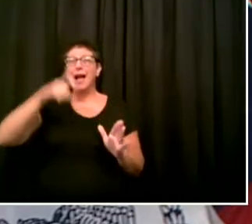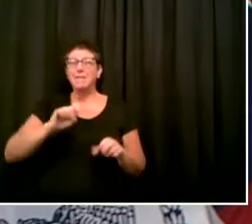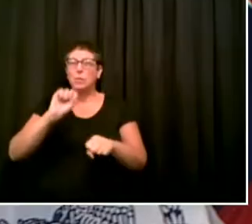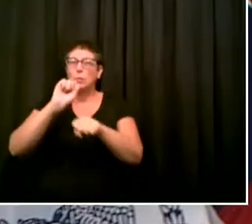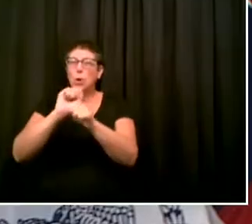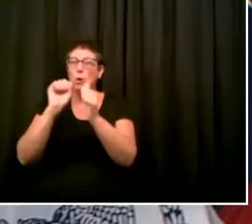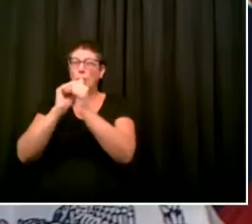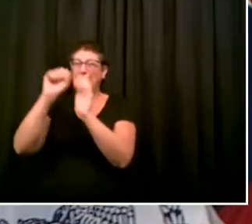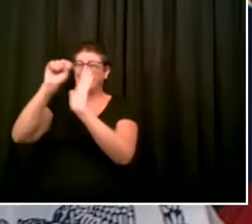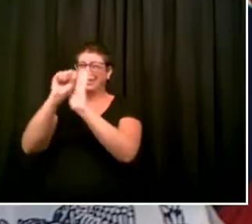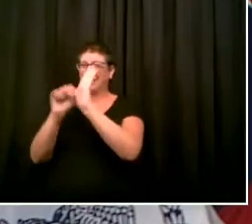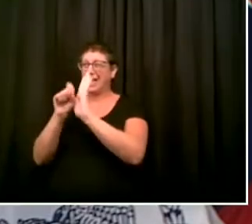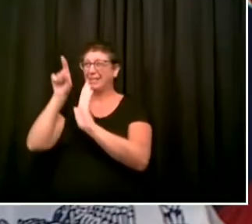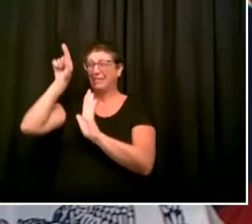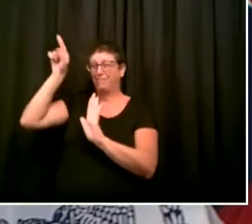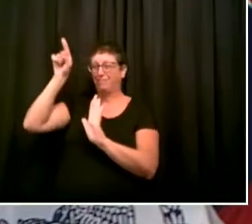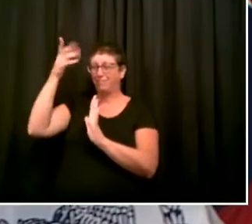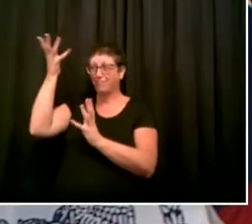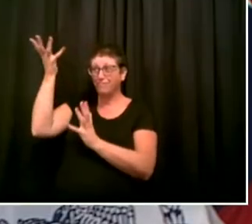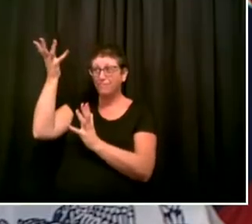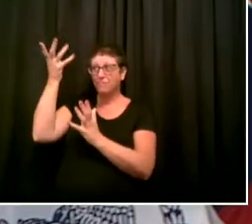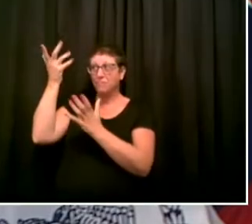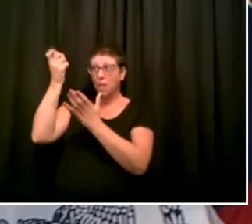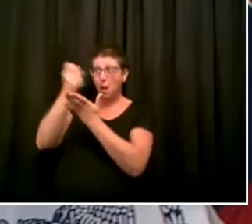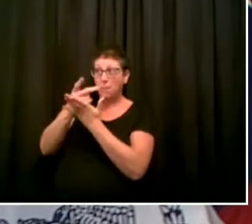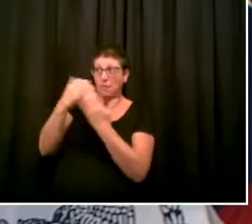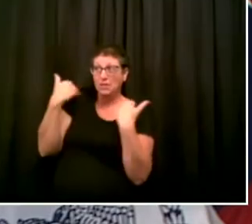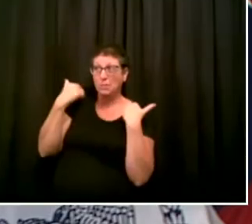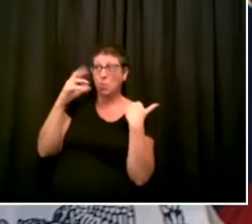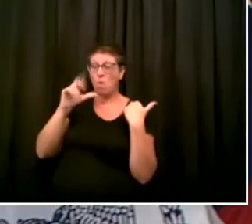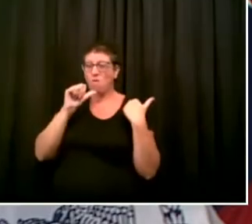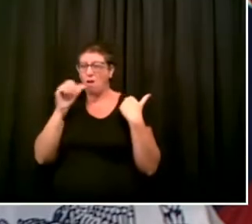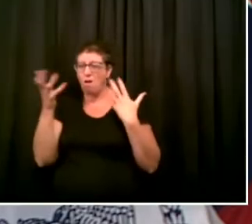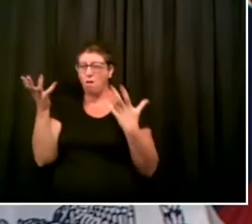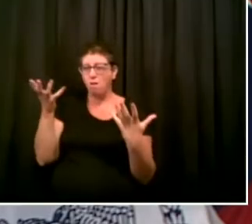THE SAME TIME? IT IS A NECESSITY OF THIS MOMENT WE